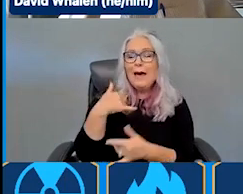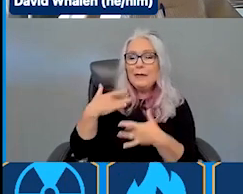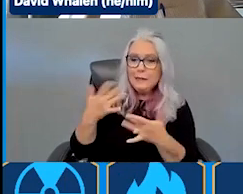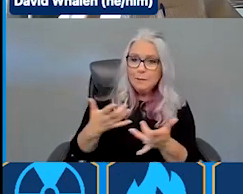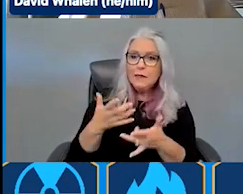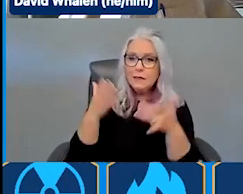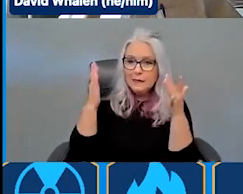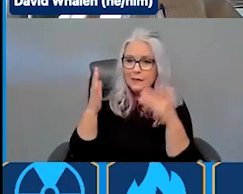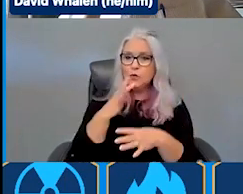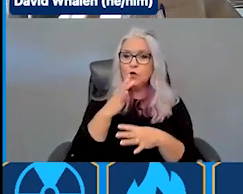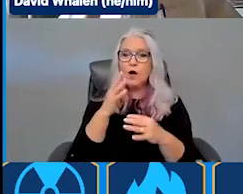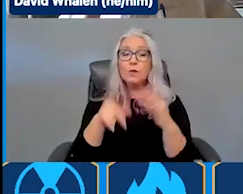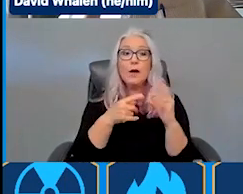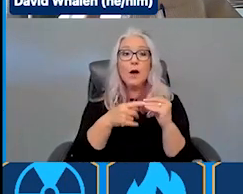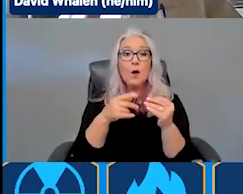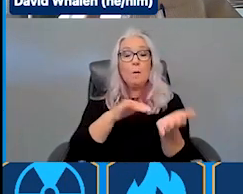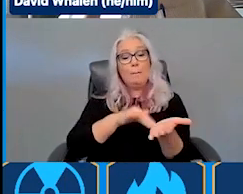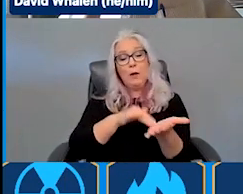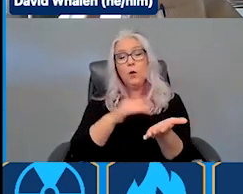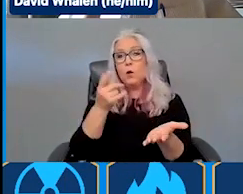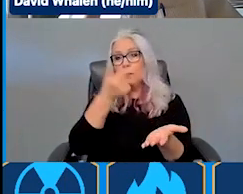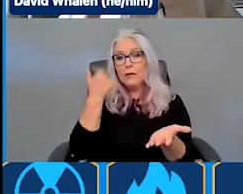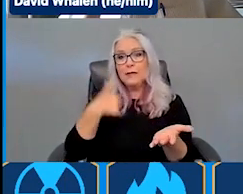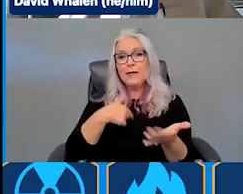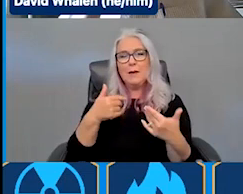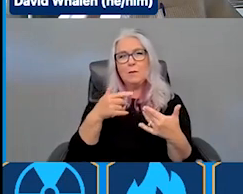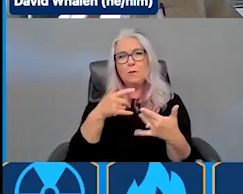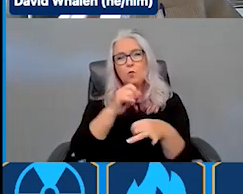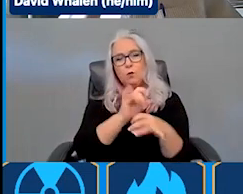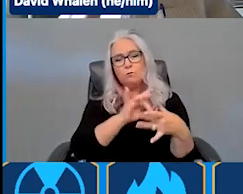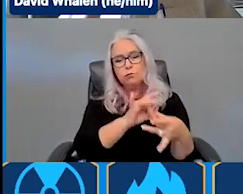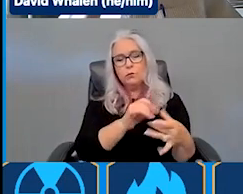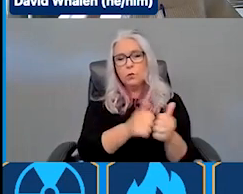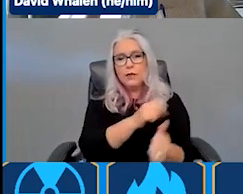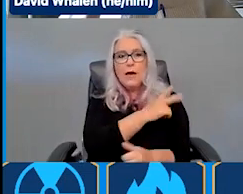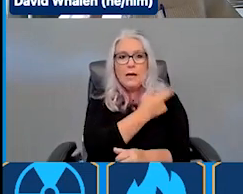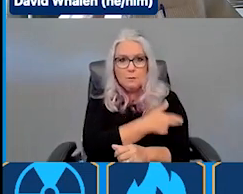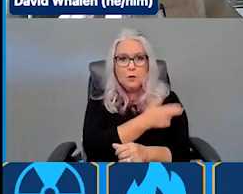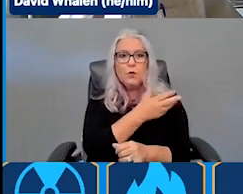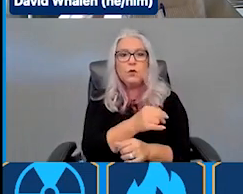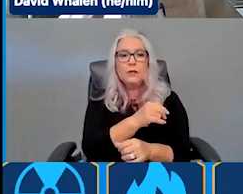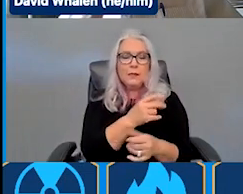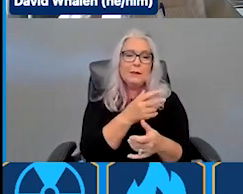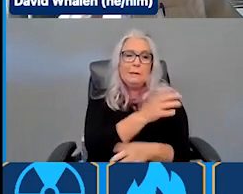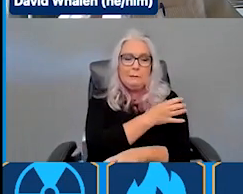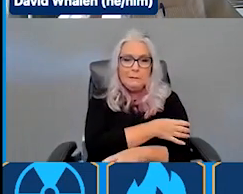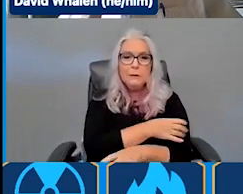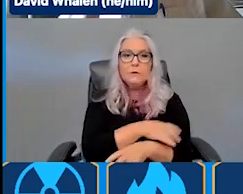systems for this conversation. With visitation restrictions those were really